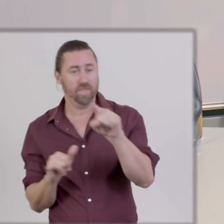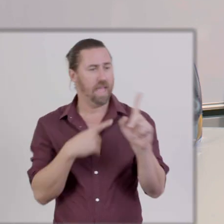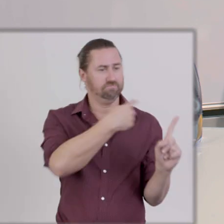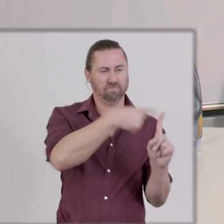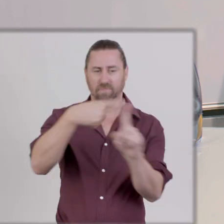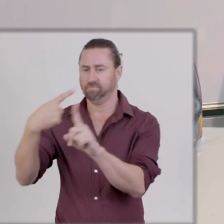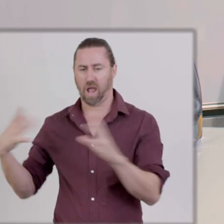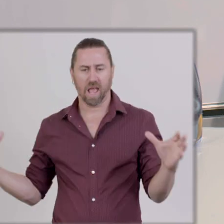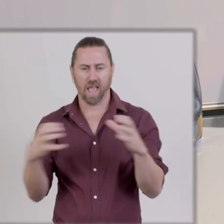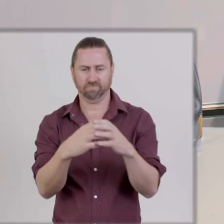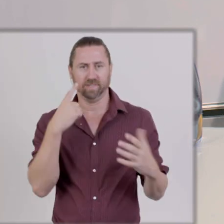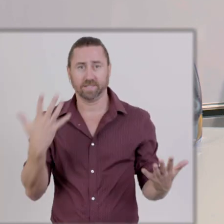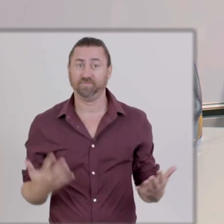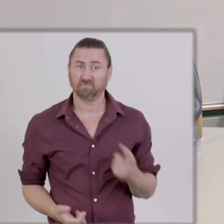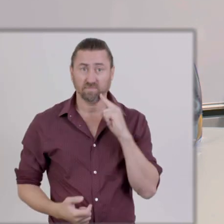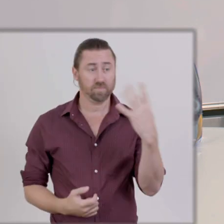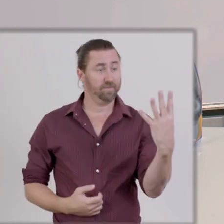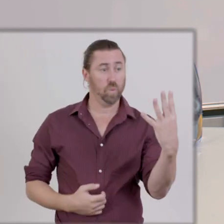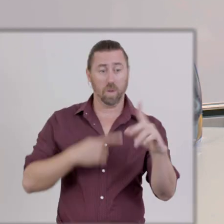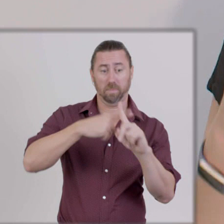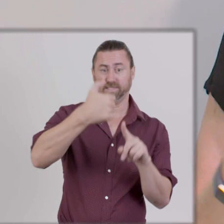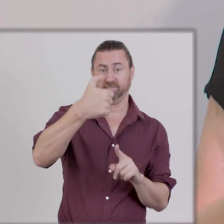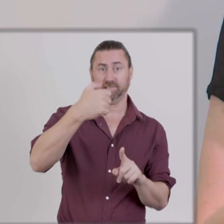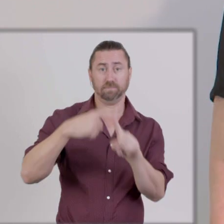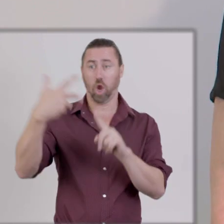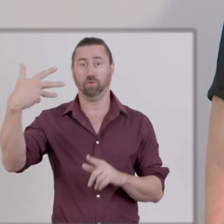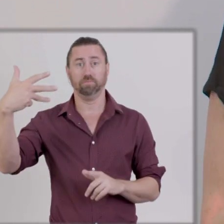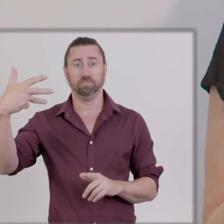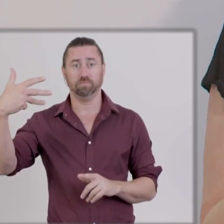For example, 4 plus 6 plus 9.